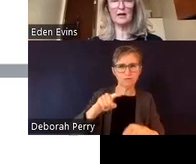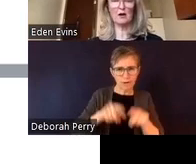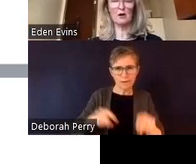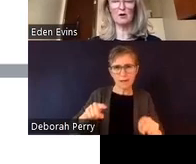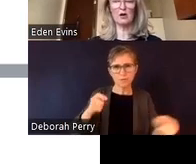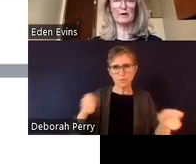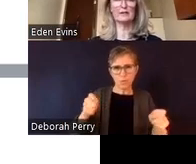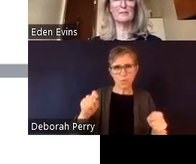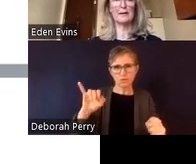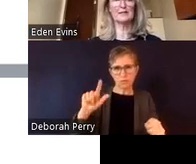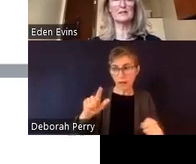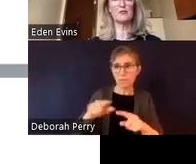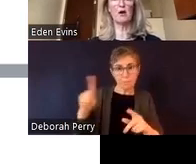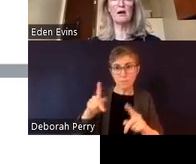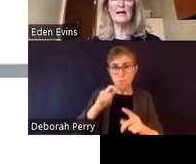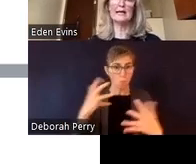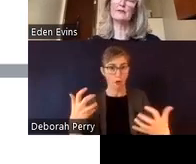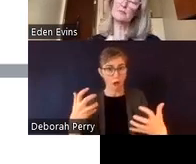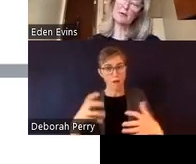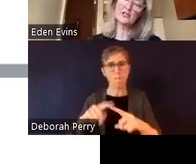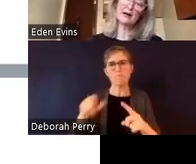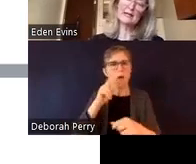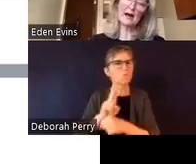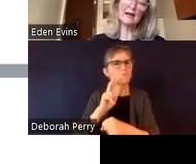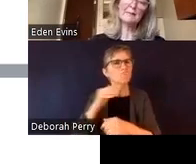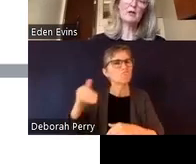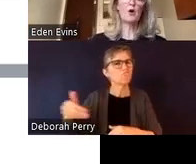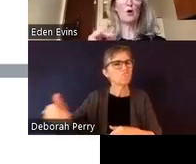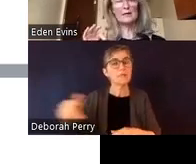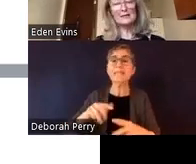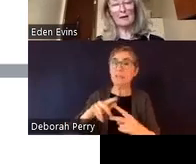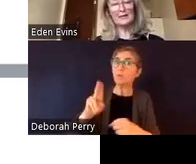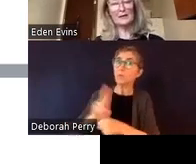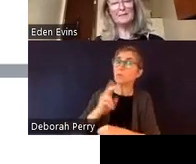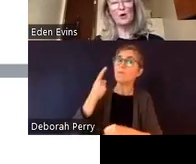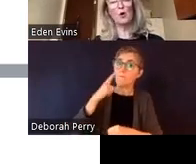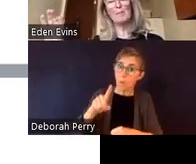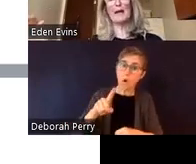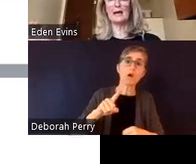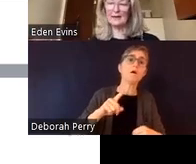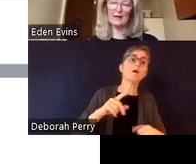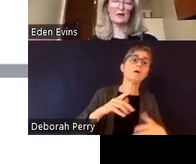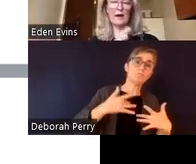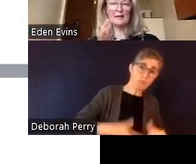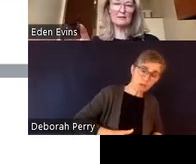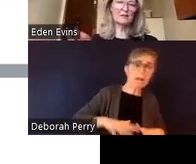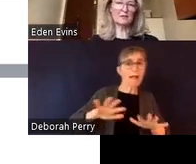it on a regular basis for either depression or anxiety or insomnia or pain. And granted -, you